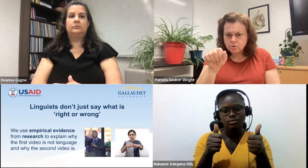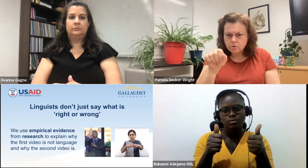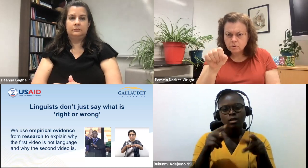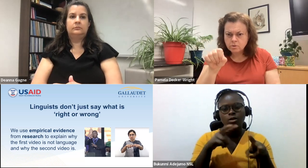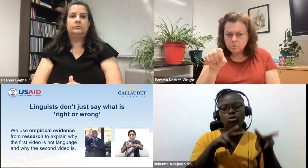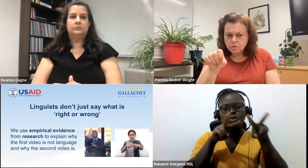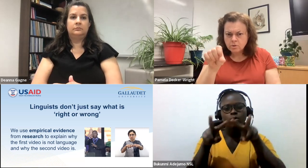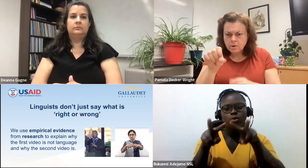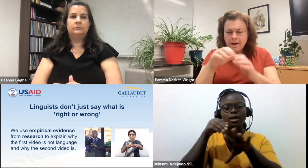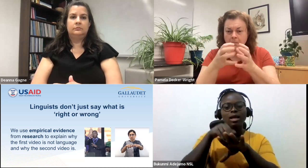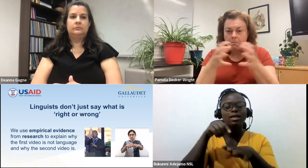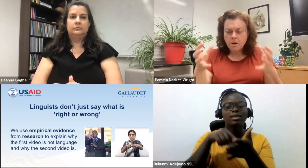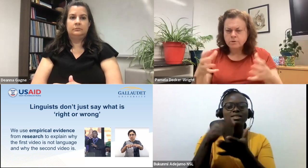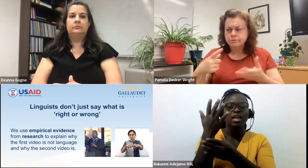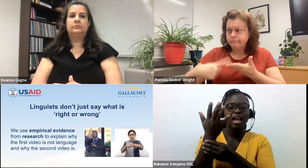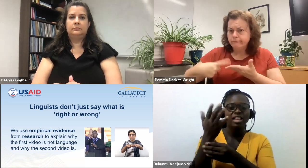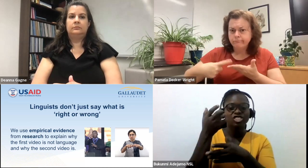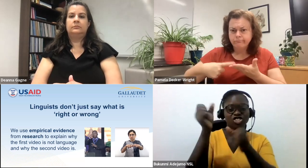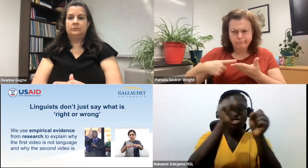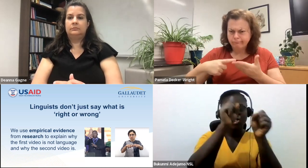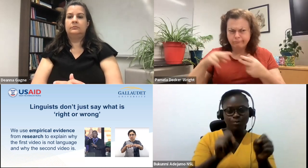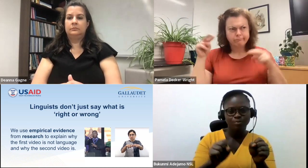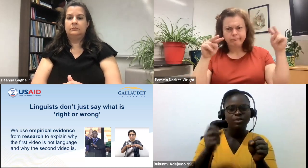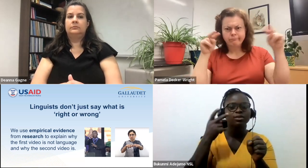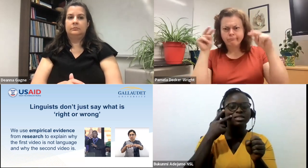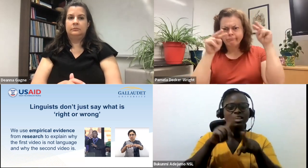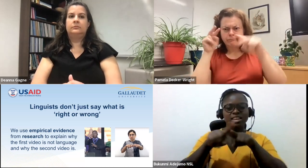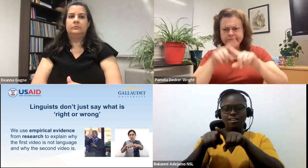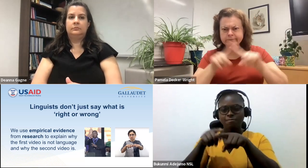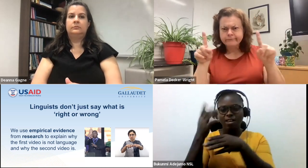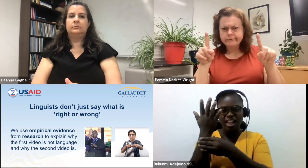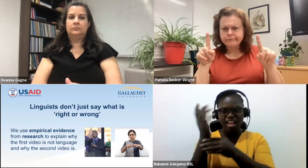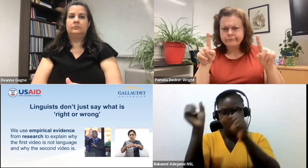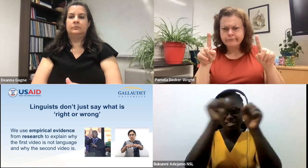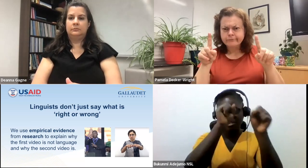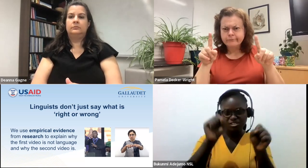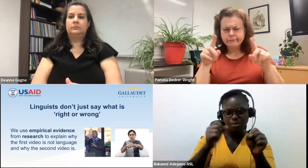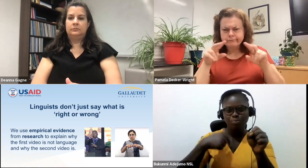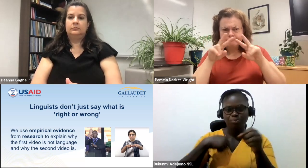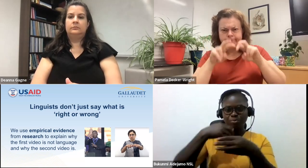What amount of difference? And you're watching my thumb placement. What amount of difference makes the difference in a language.